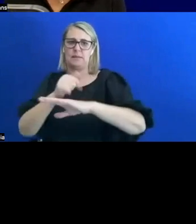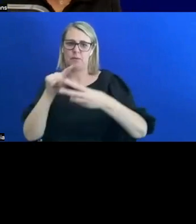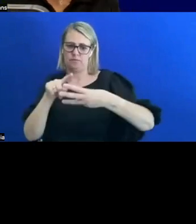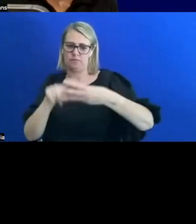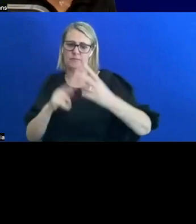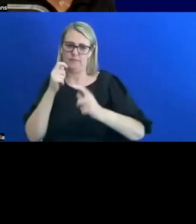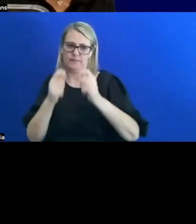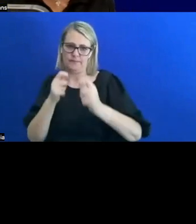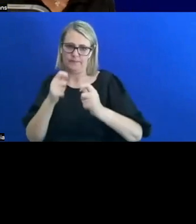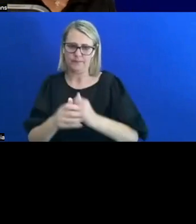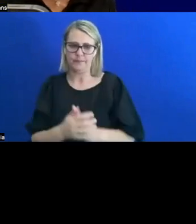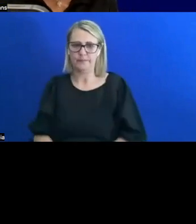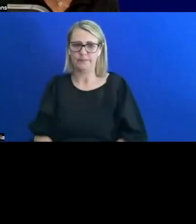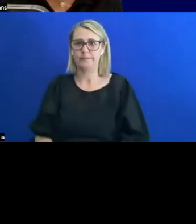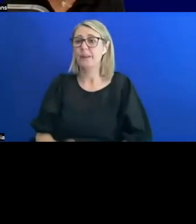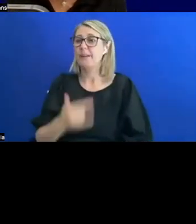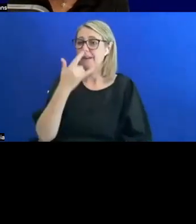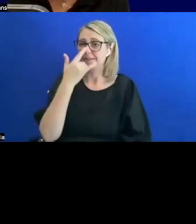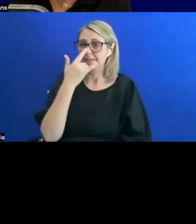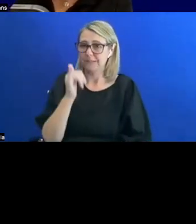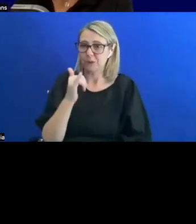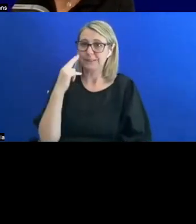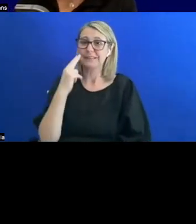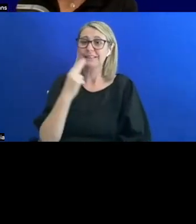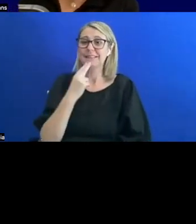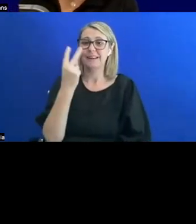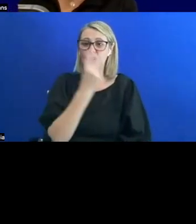Disappointingly within the field of deafblindness, these tools have